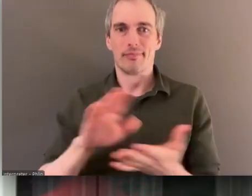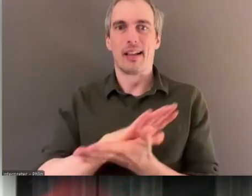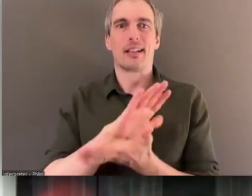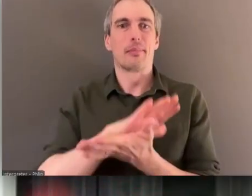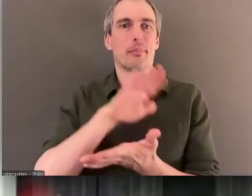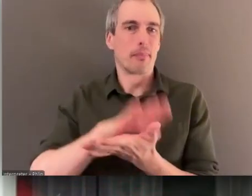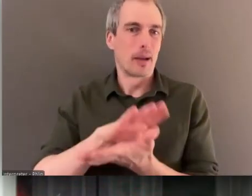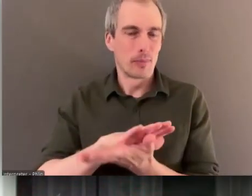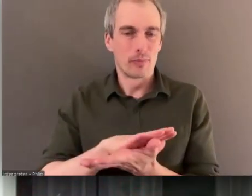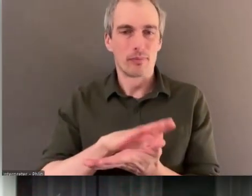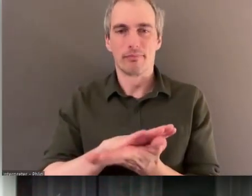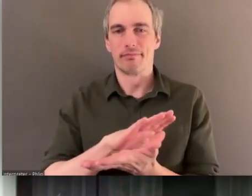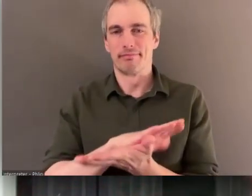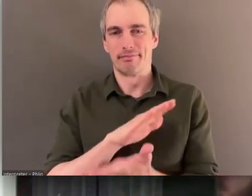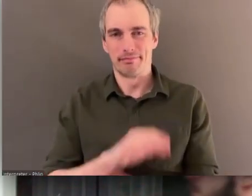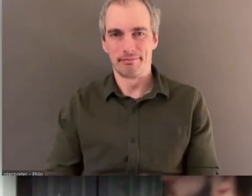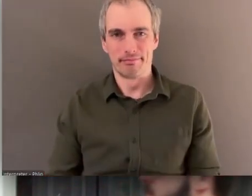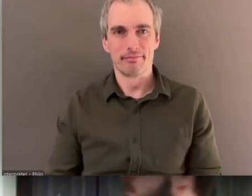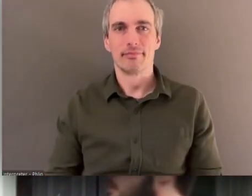Those are like where we're focused on.